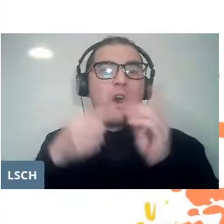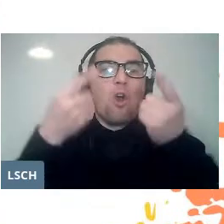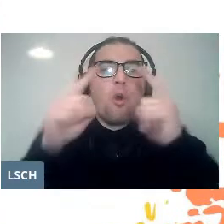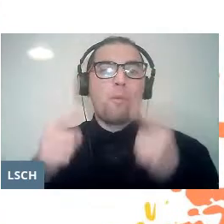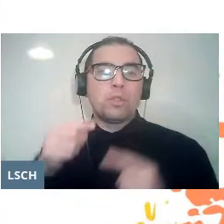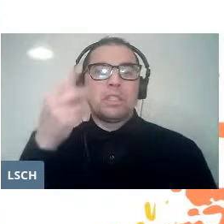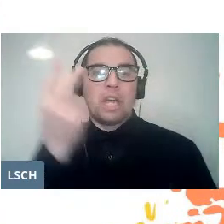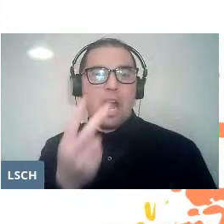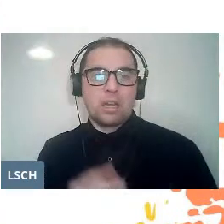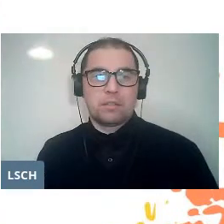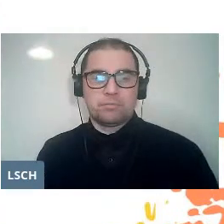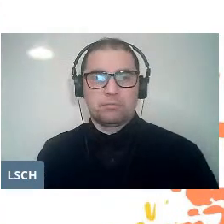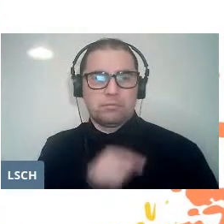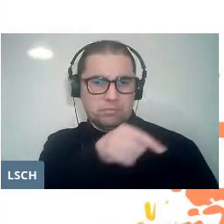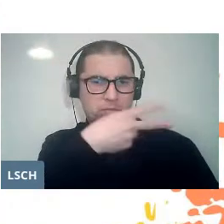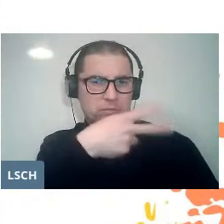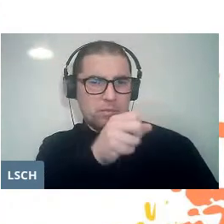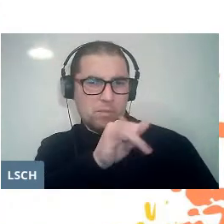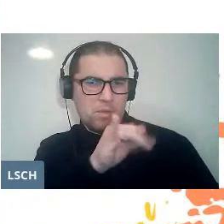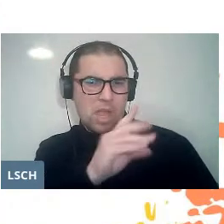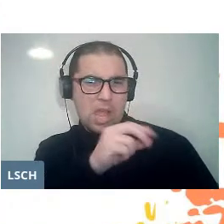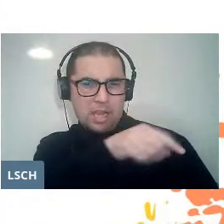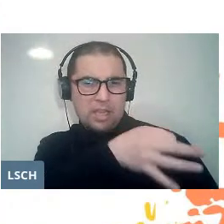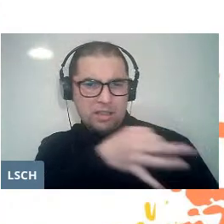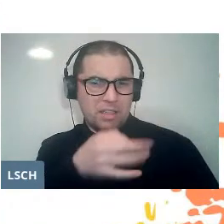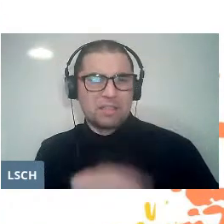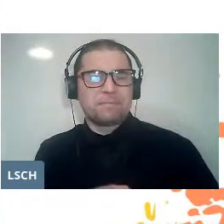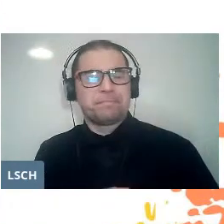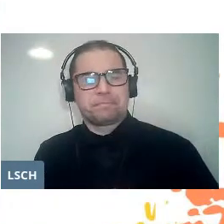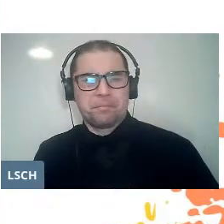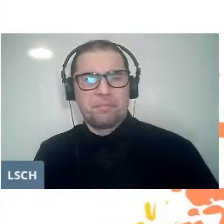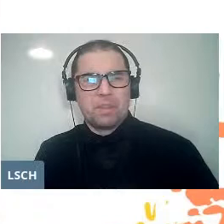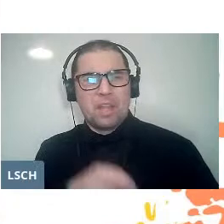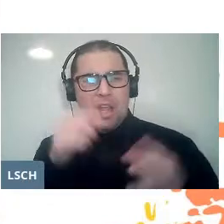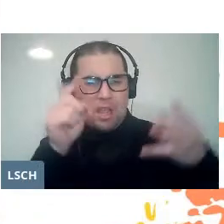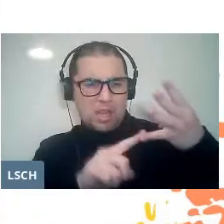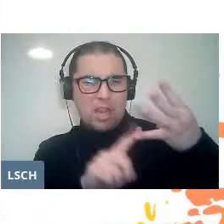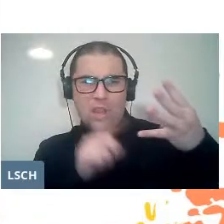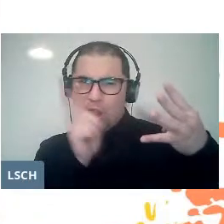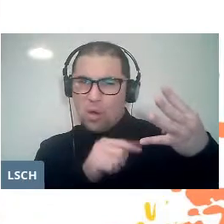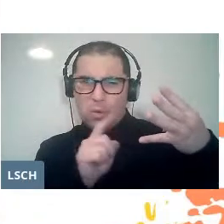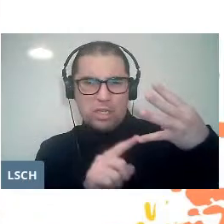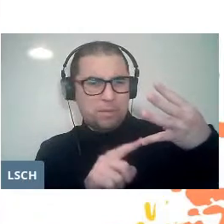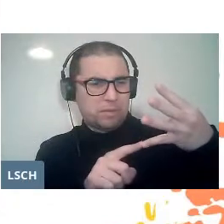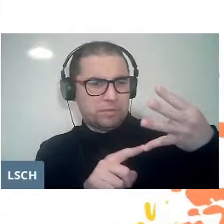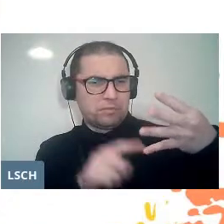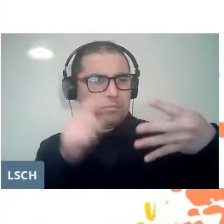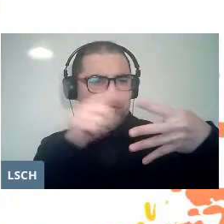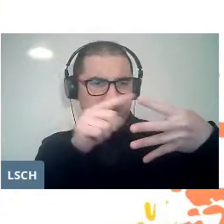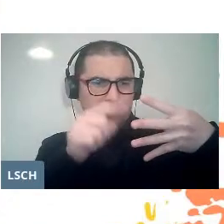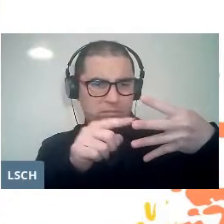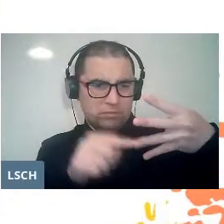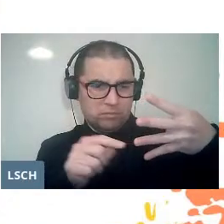Hayden decides to finish the last movement of this symphony, which we have already said, begins with a presto,